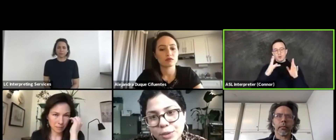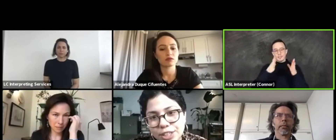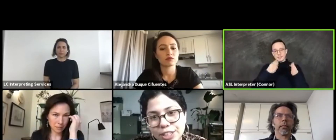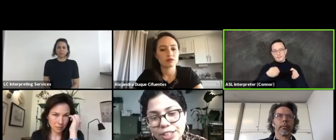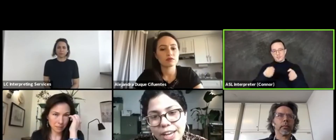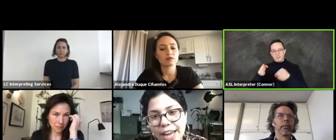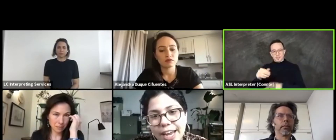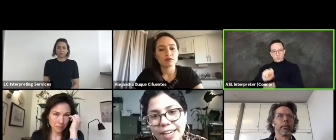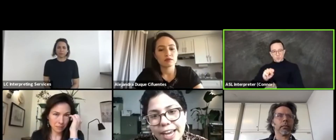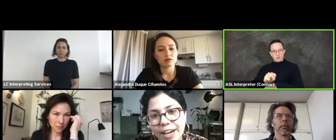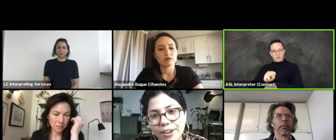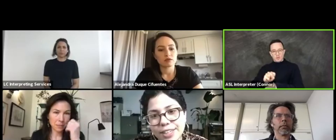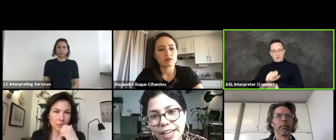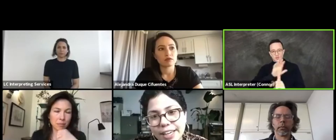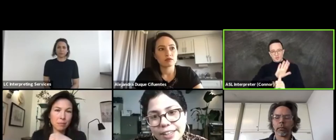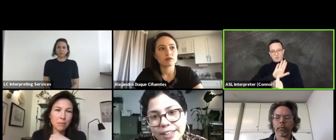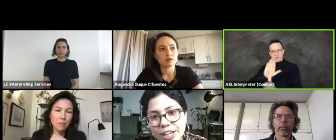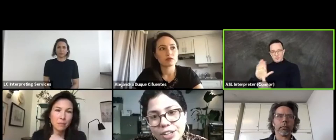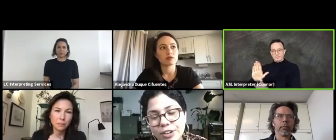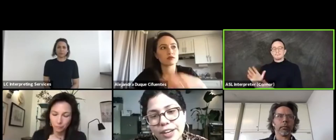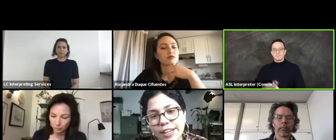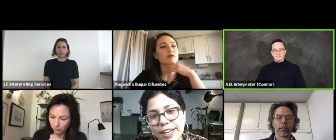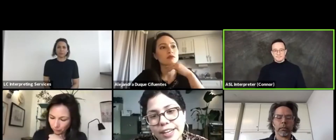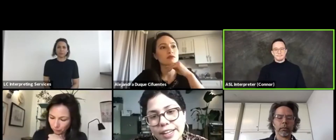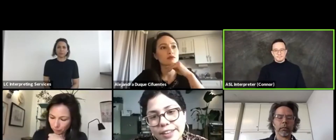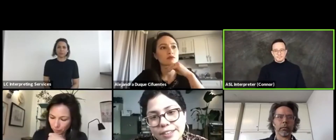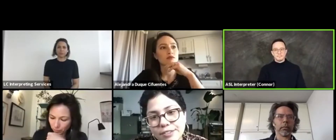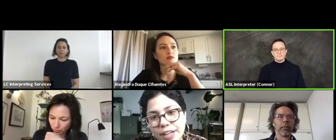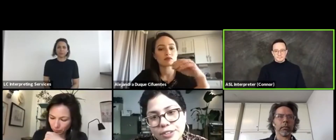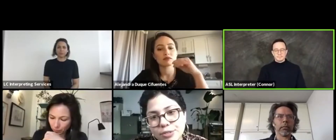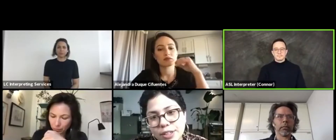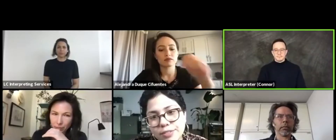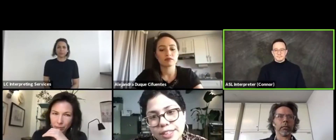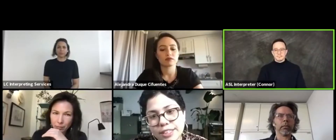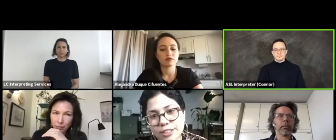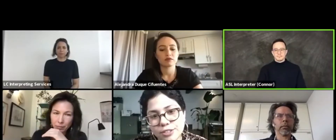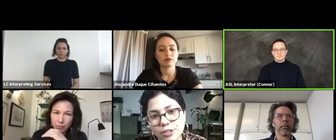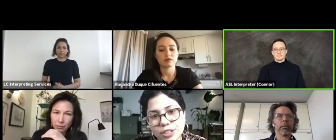AND HOW CAN, YOU KNOW, AND -- AND I THINK, THE VALUES OF THE CONCILIATORY,